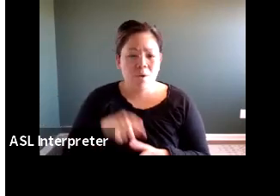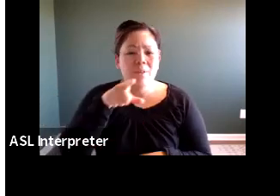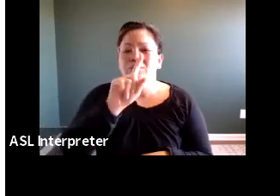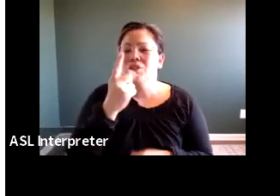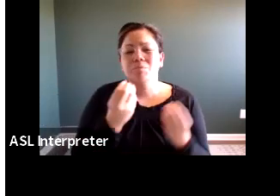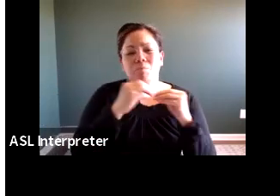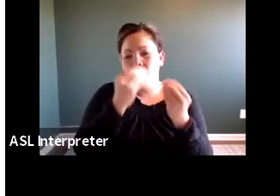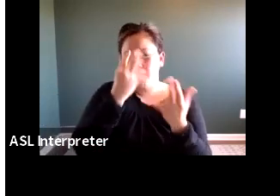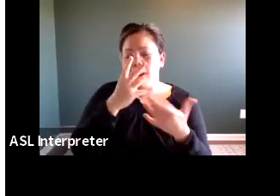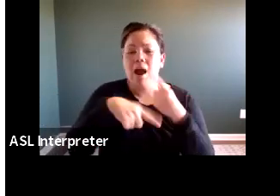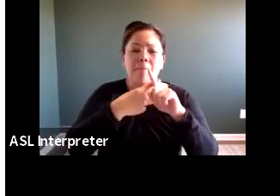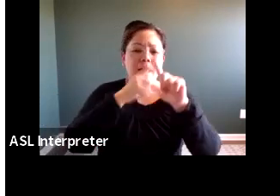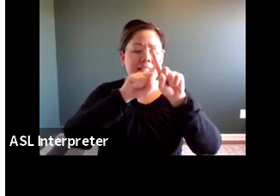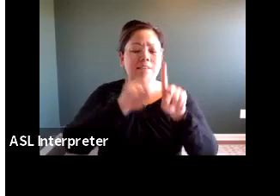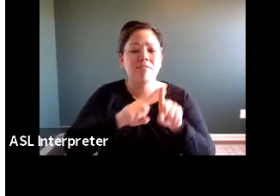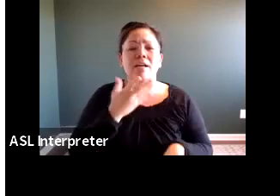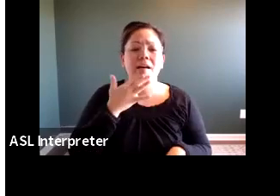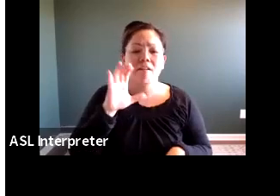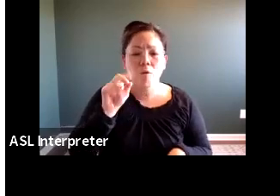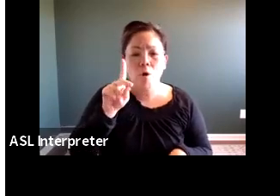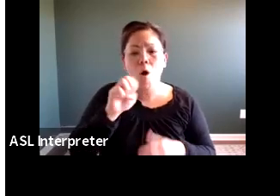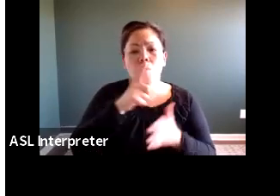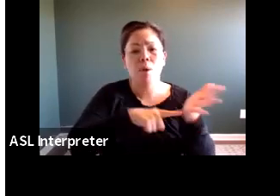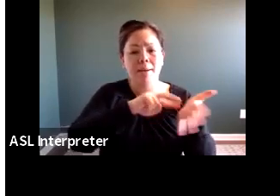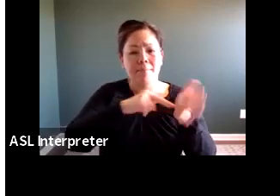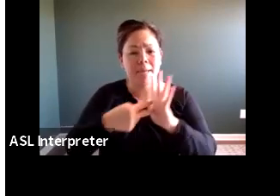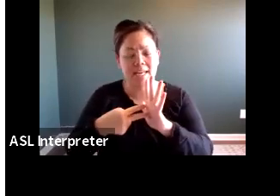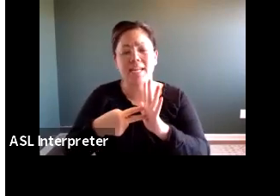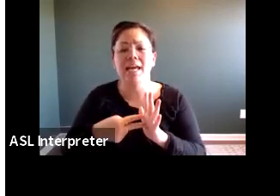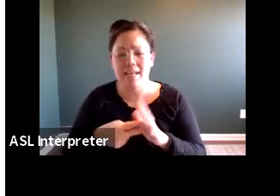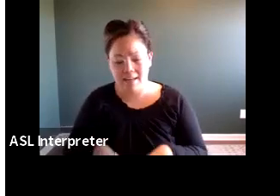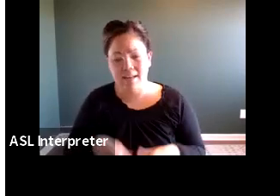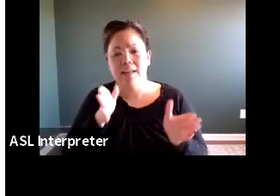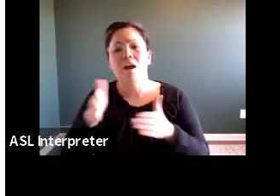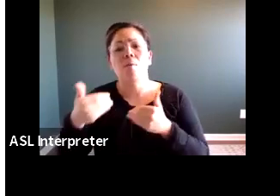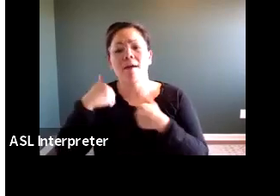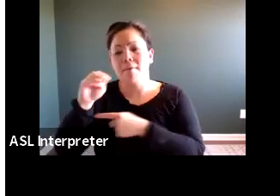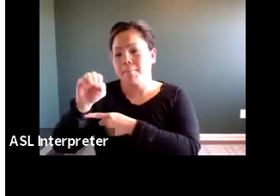about the different color coding and this again is our map that's updated every Wednesday,